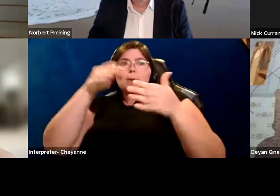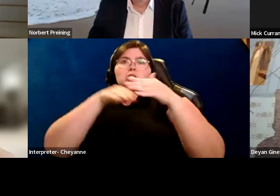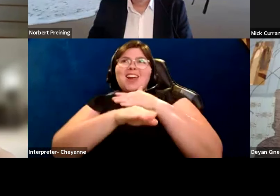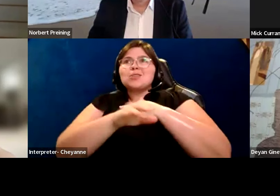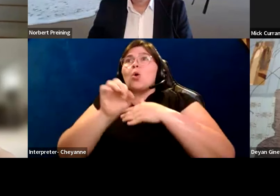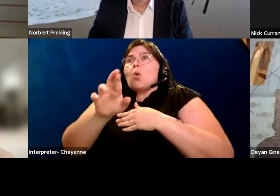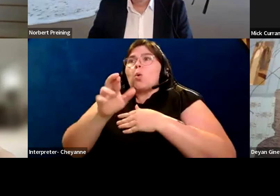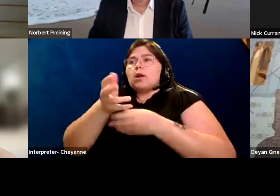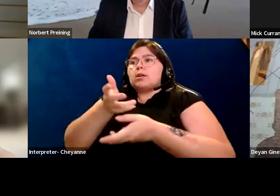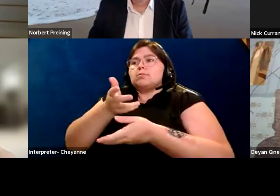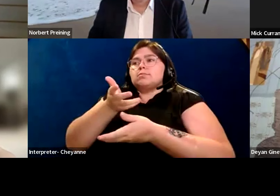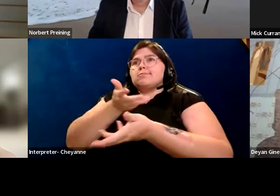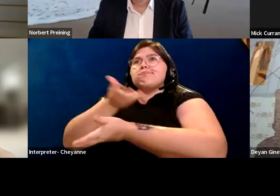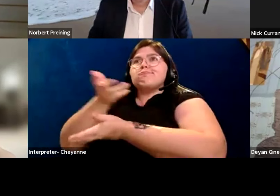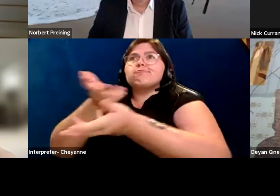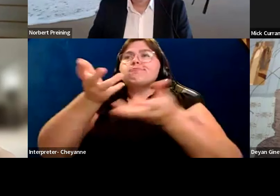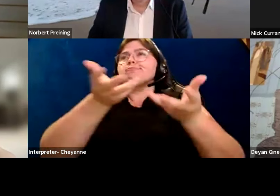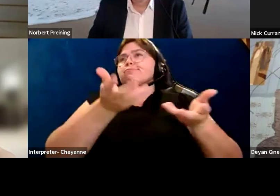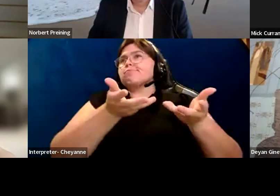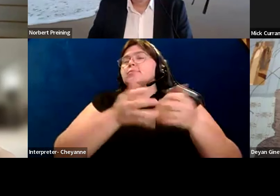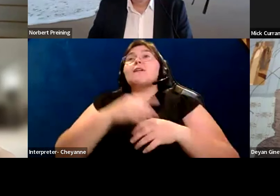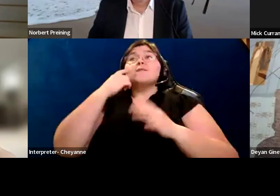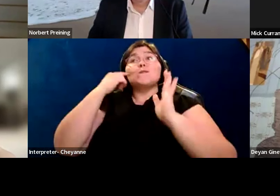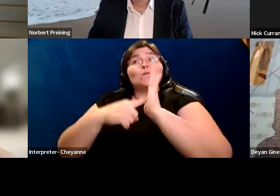For example, a blind person might